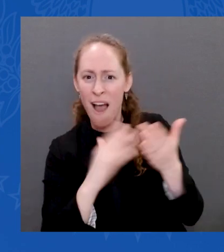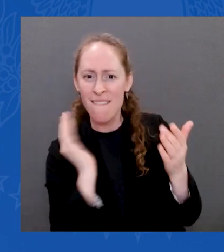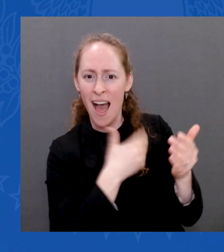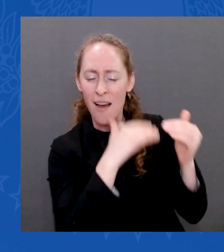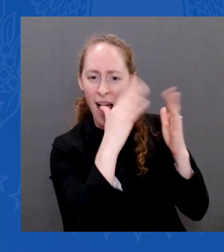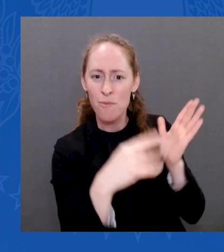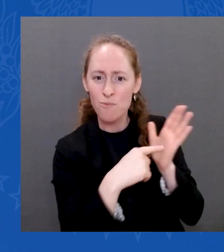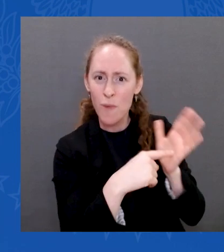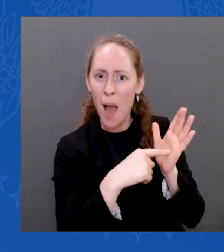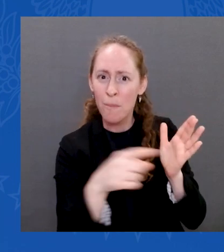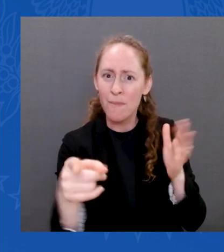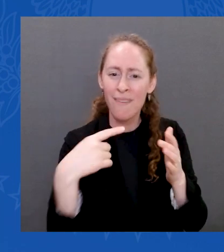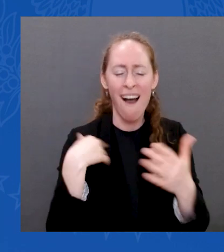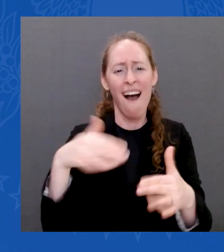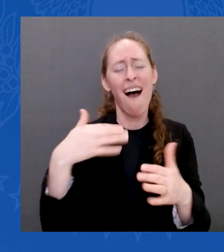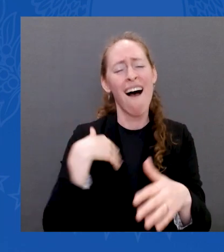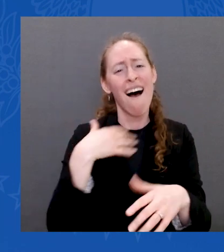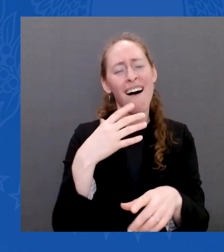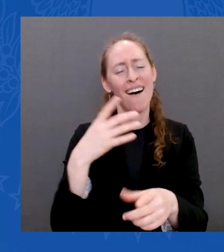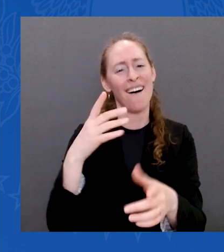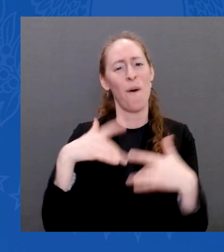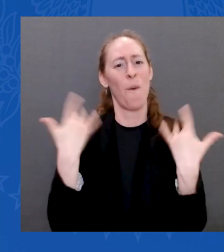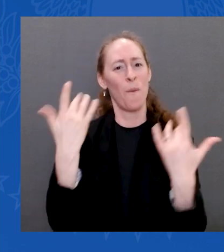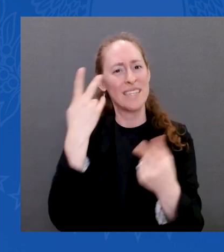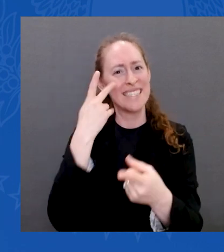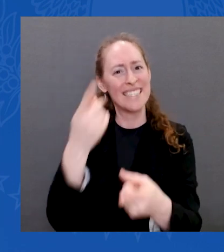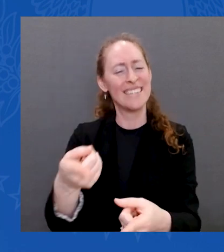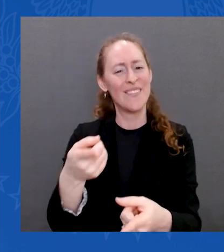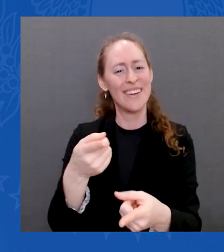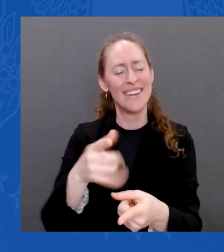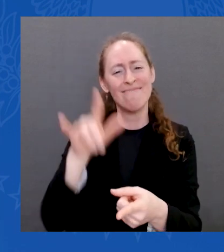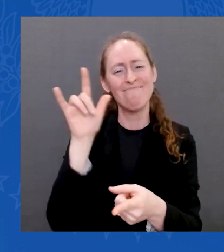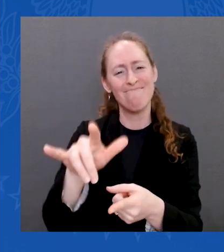Good afternoon.